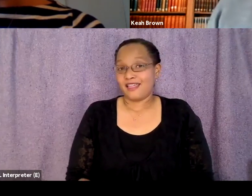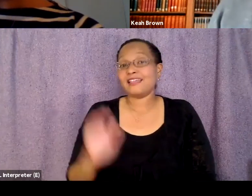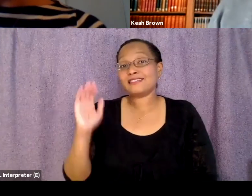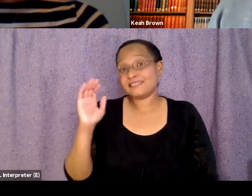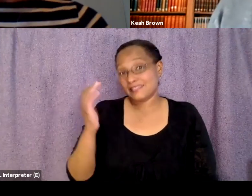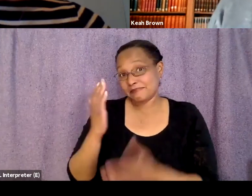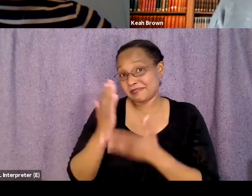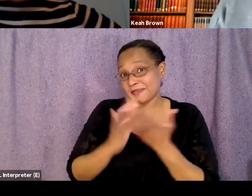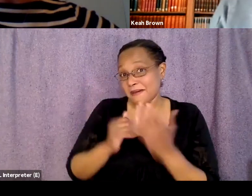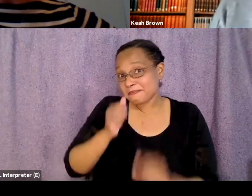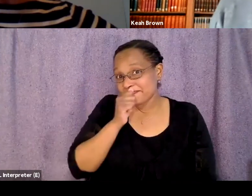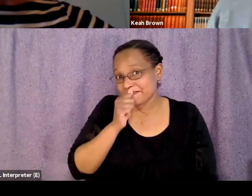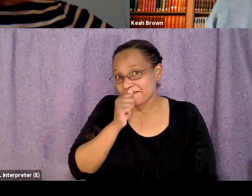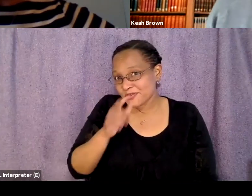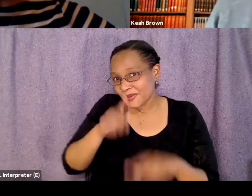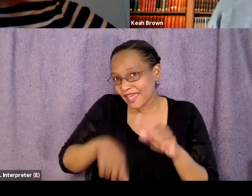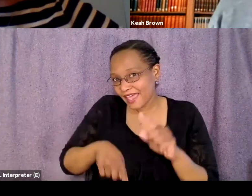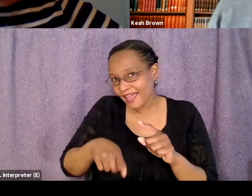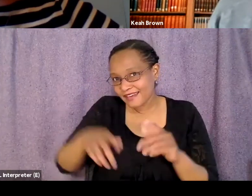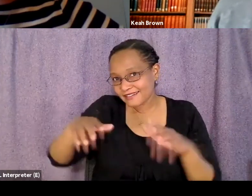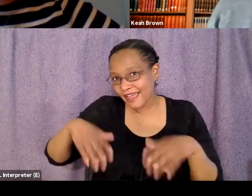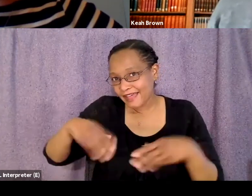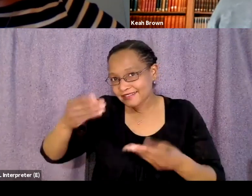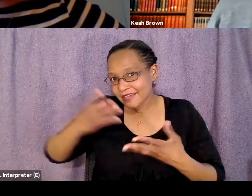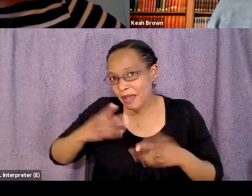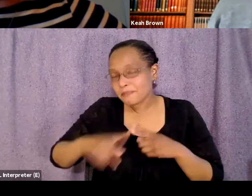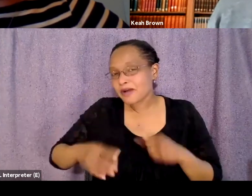Nicole Redding (she/her): That you can't get reveal, but what is next for you, what can